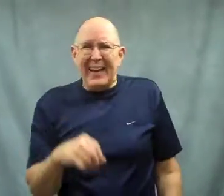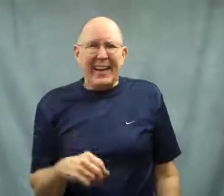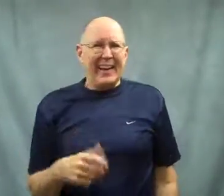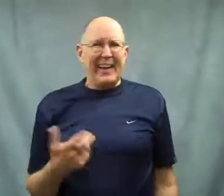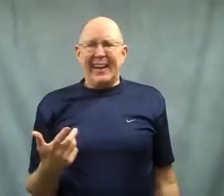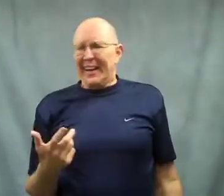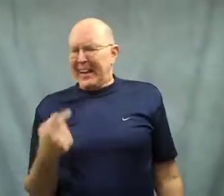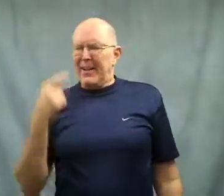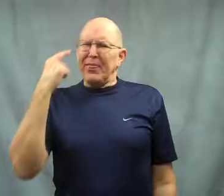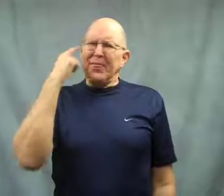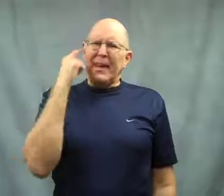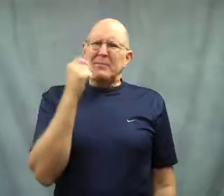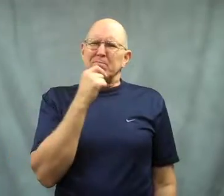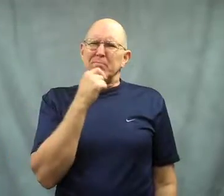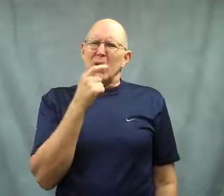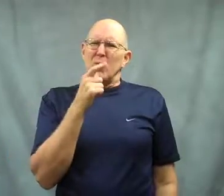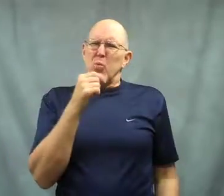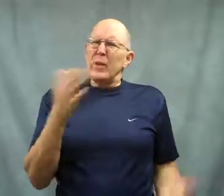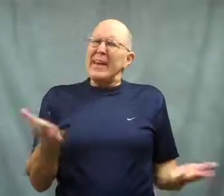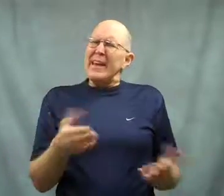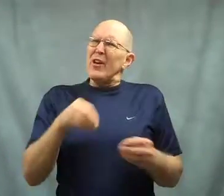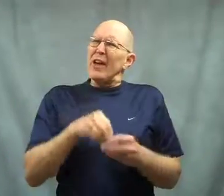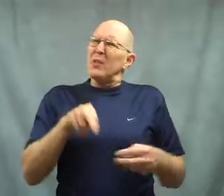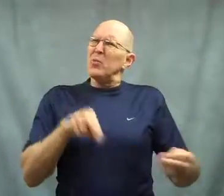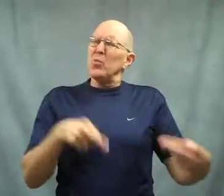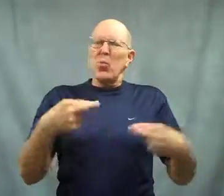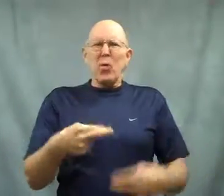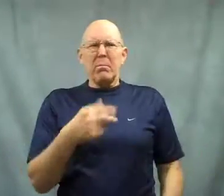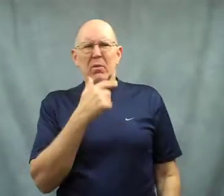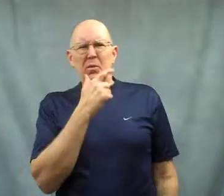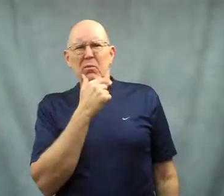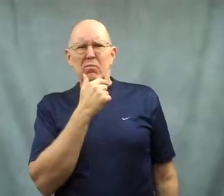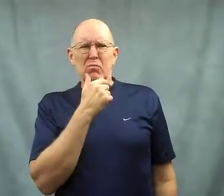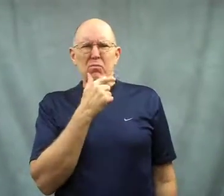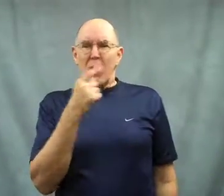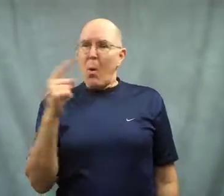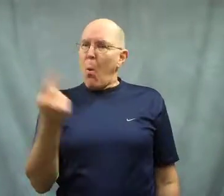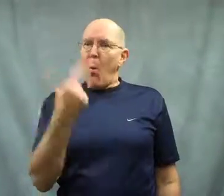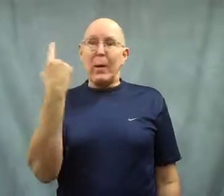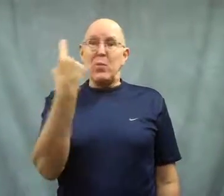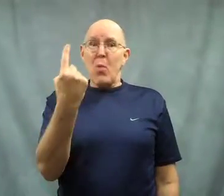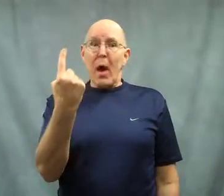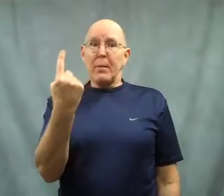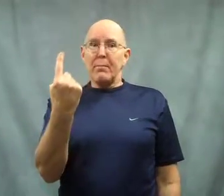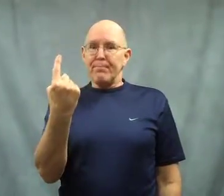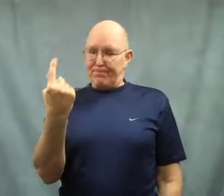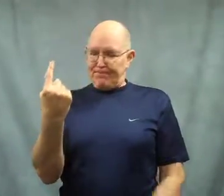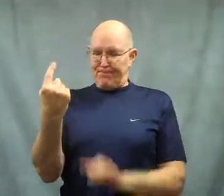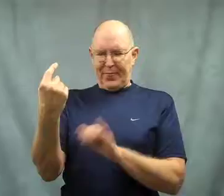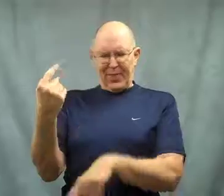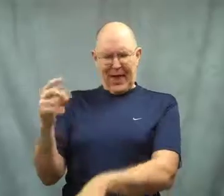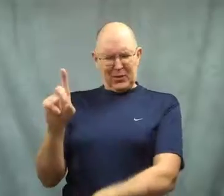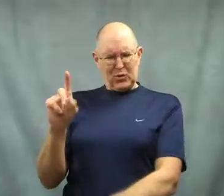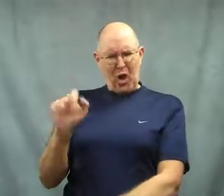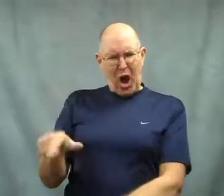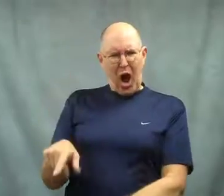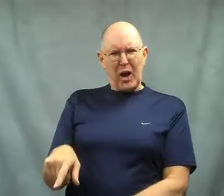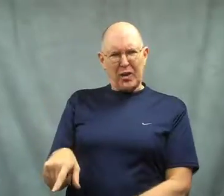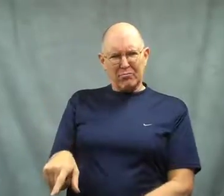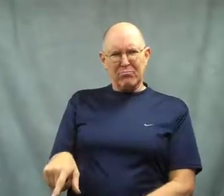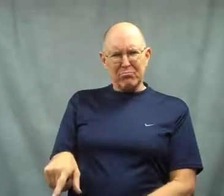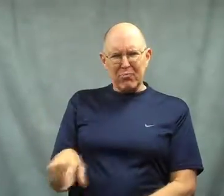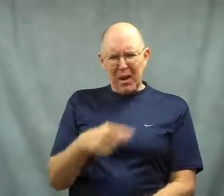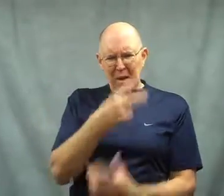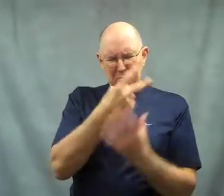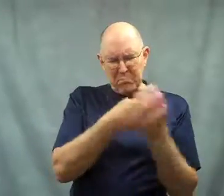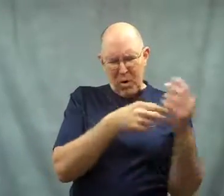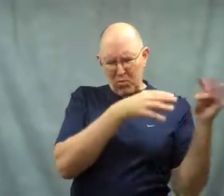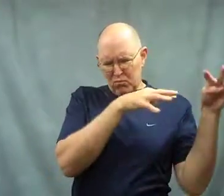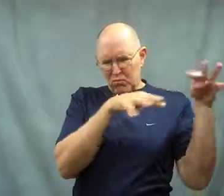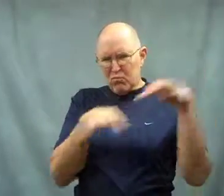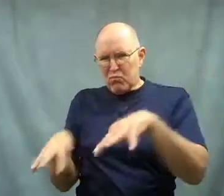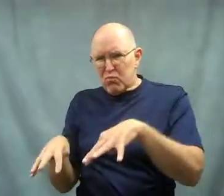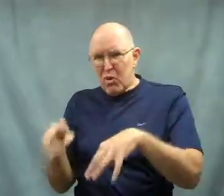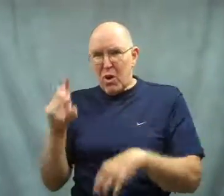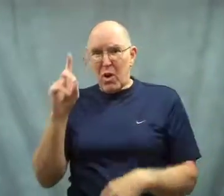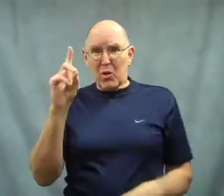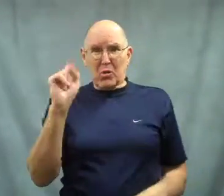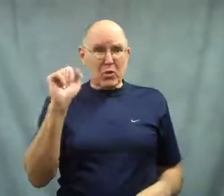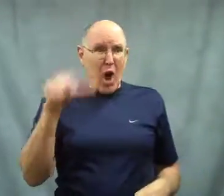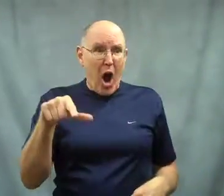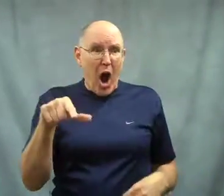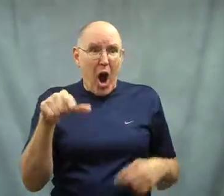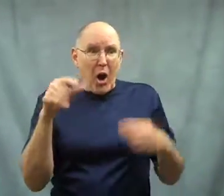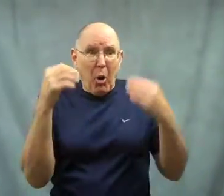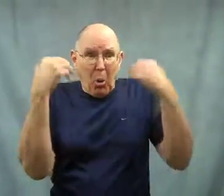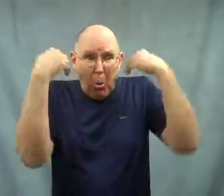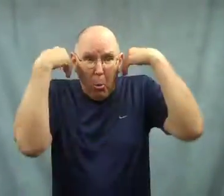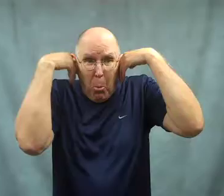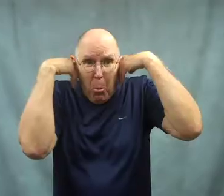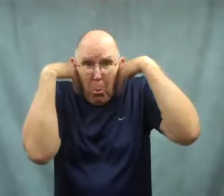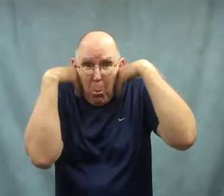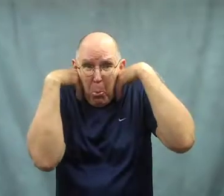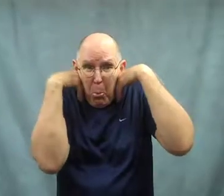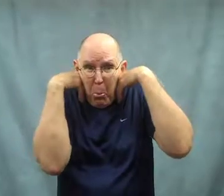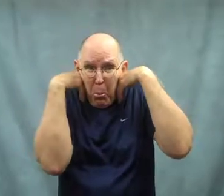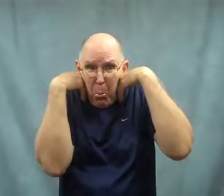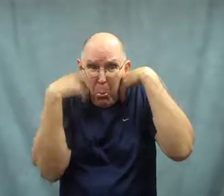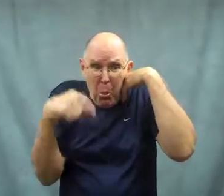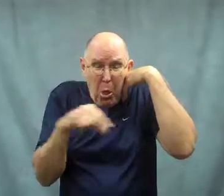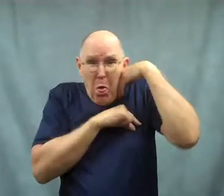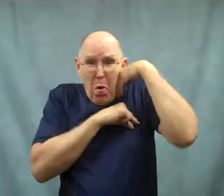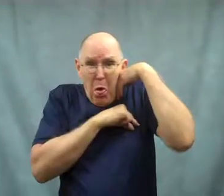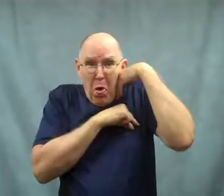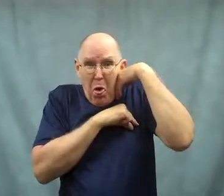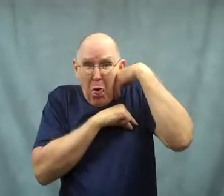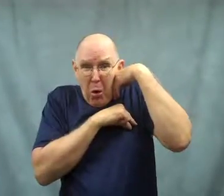They realized the only one that had been in the room was the dog.